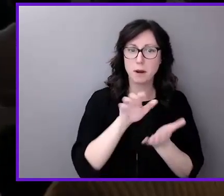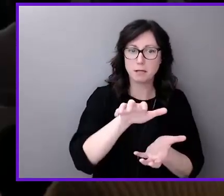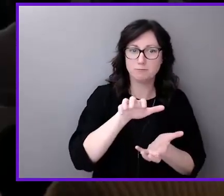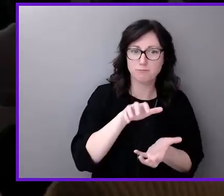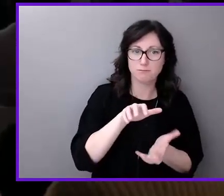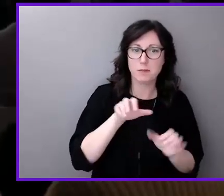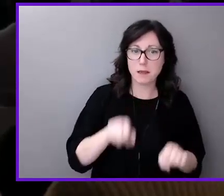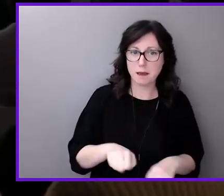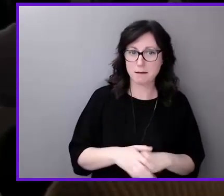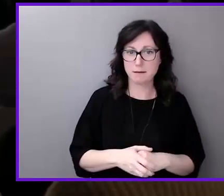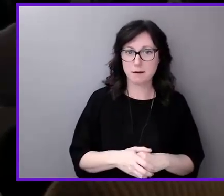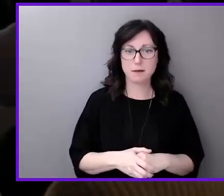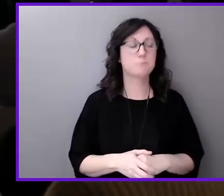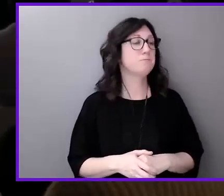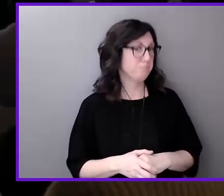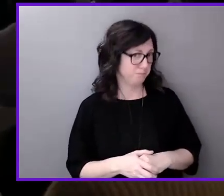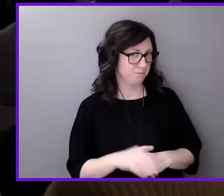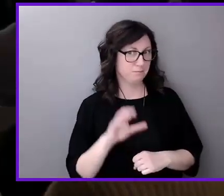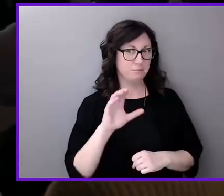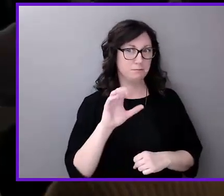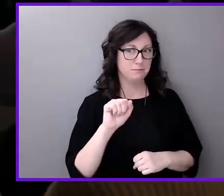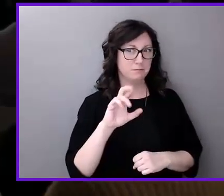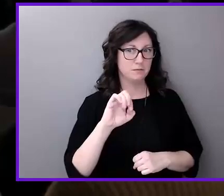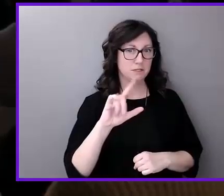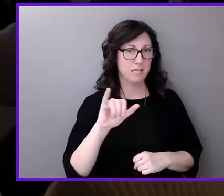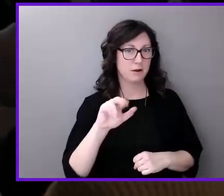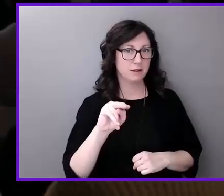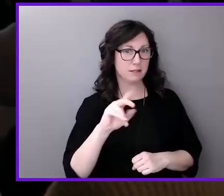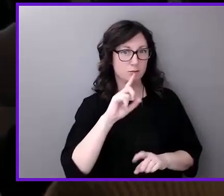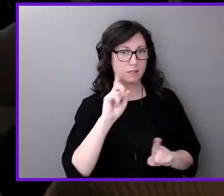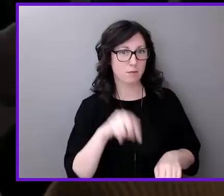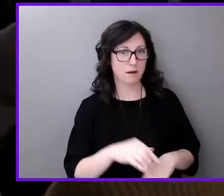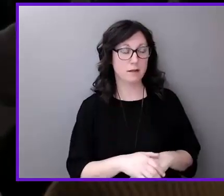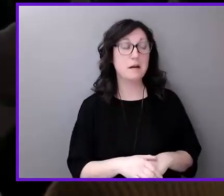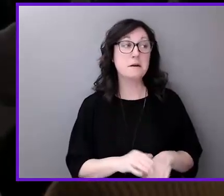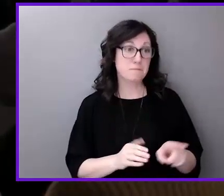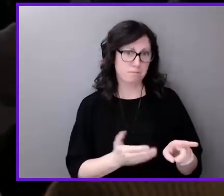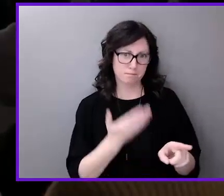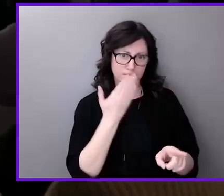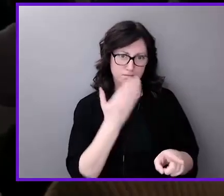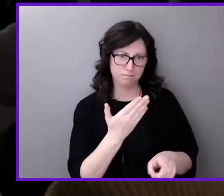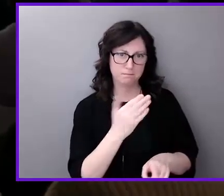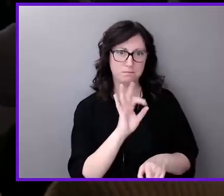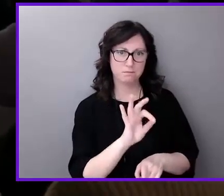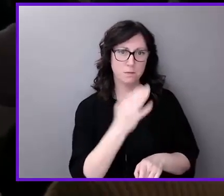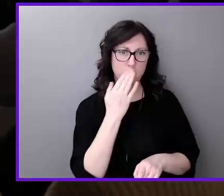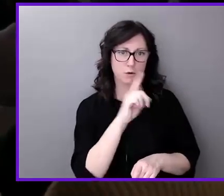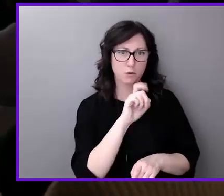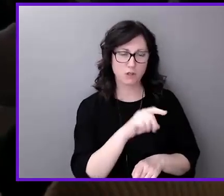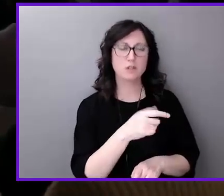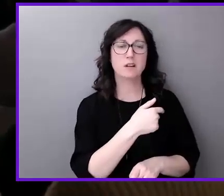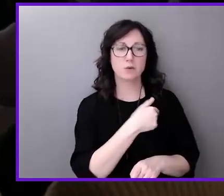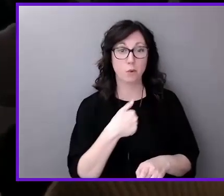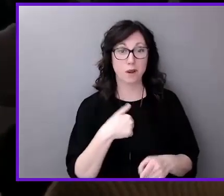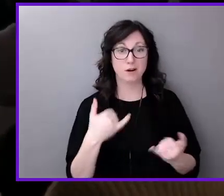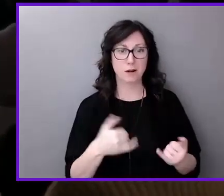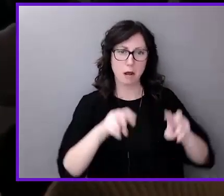Thank you for the question. And we are actually looking at the eligibility for publishing